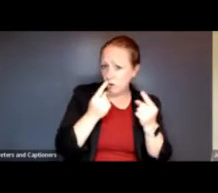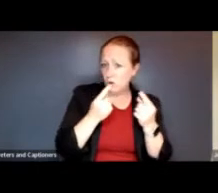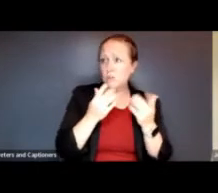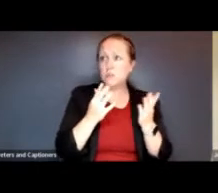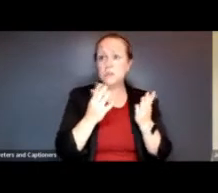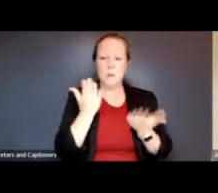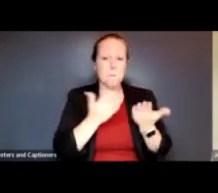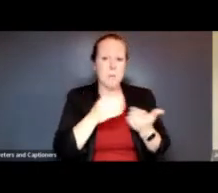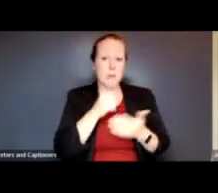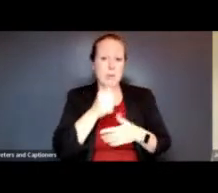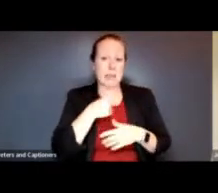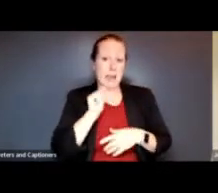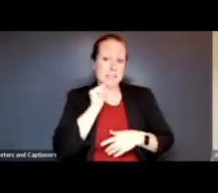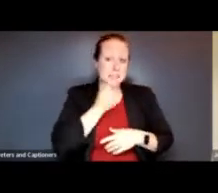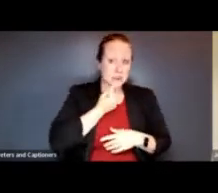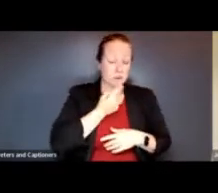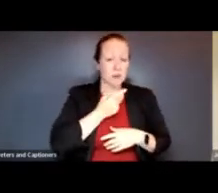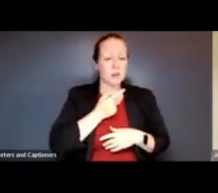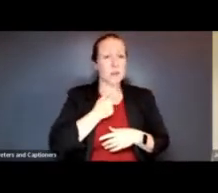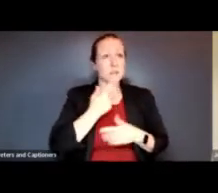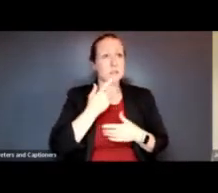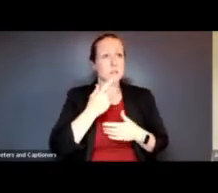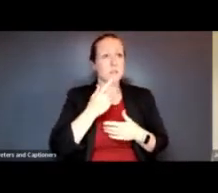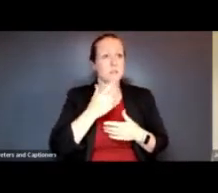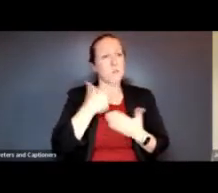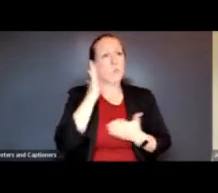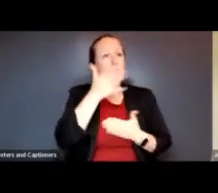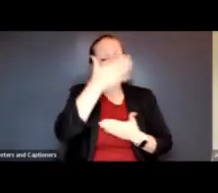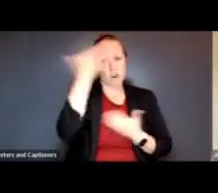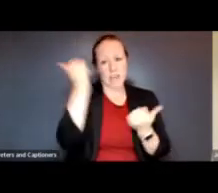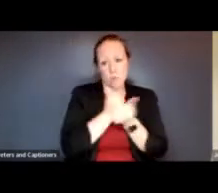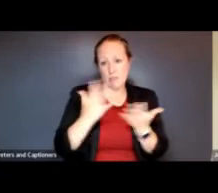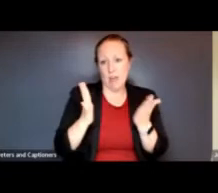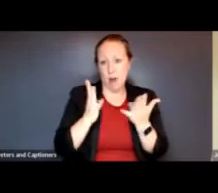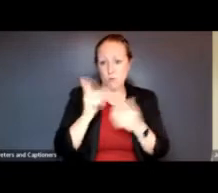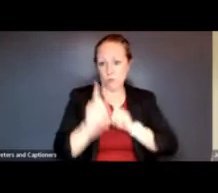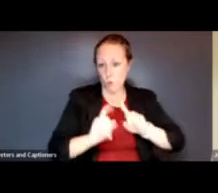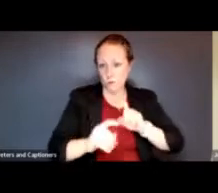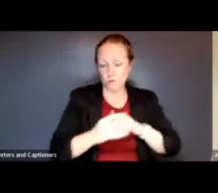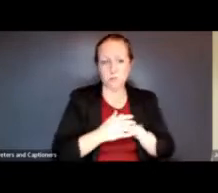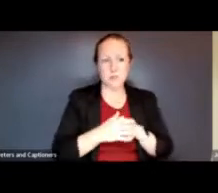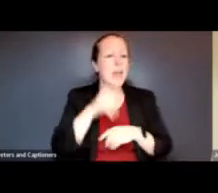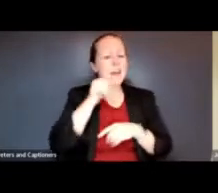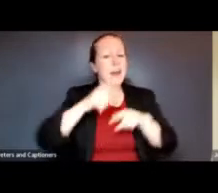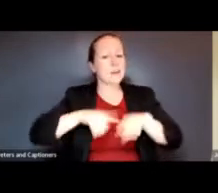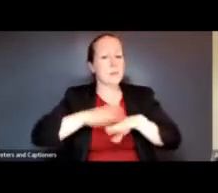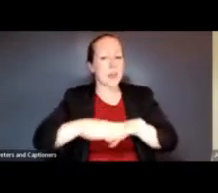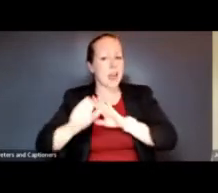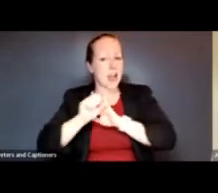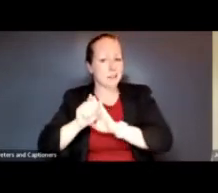they may not otherwise come to mind, or not relying on just symptoms, but using signs of the